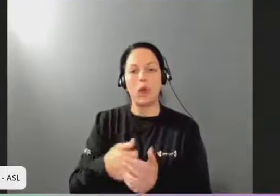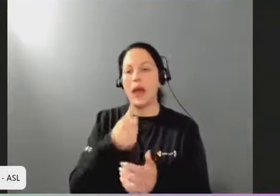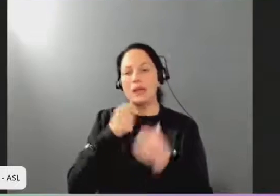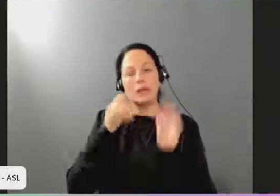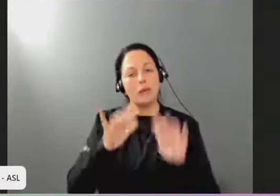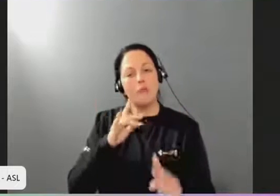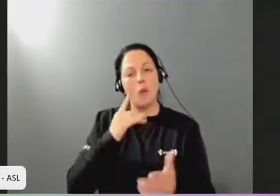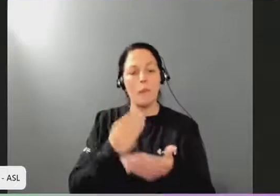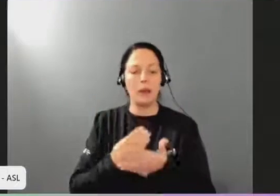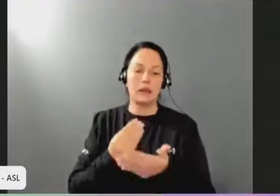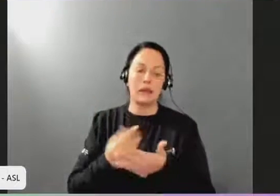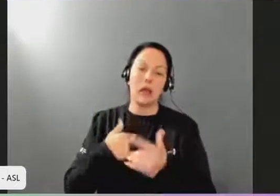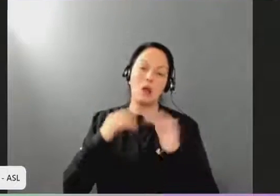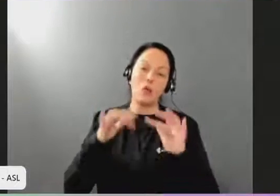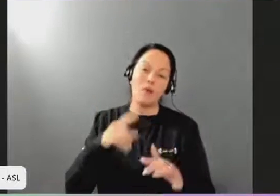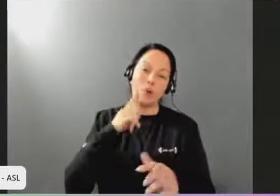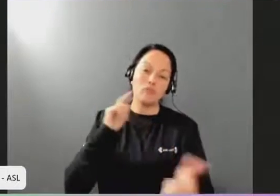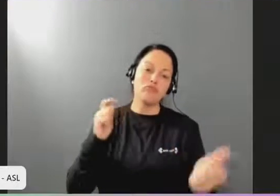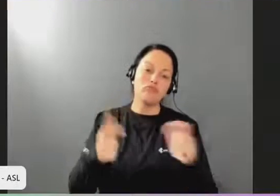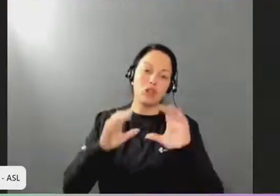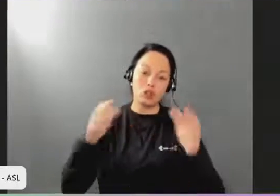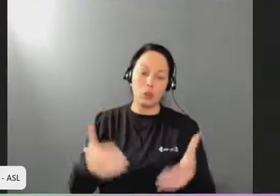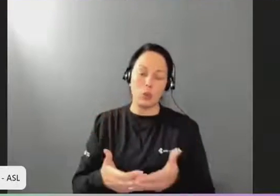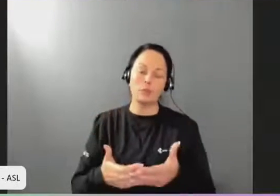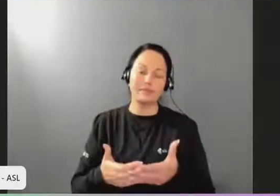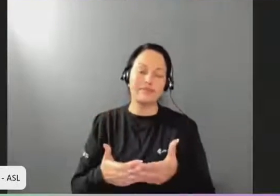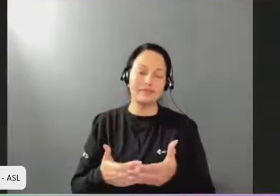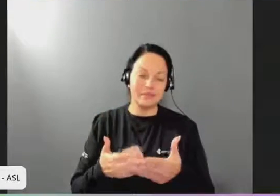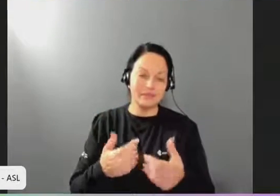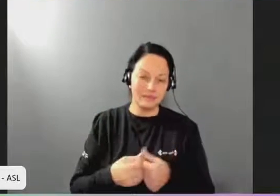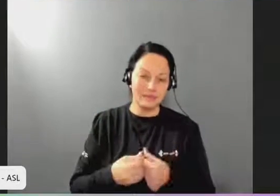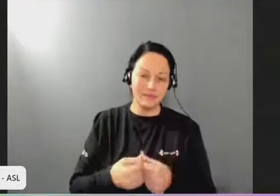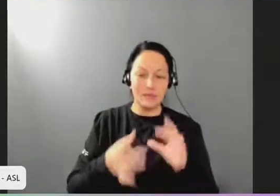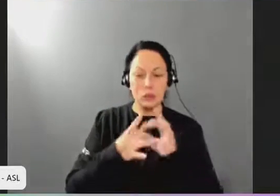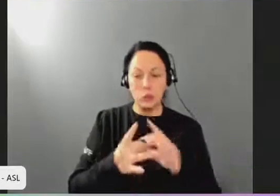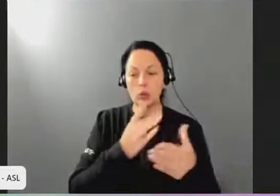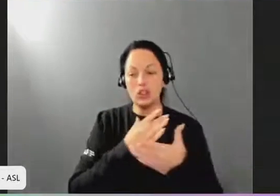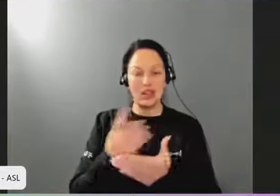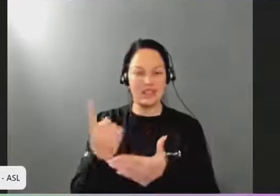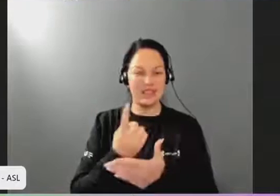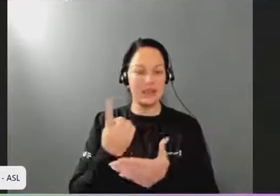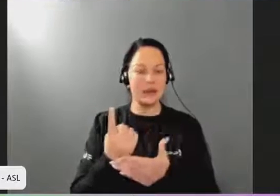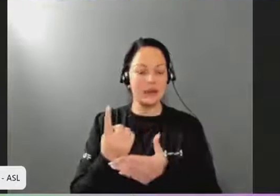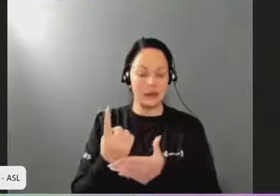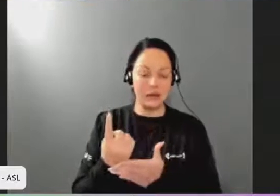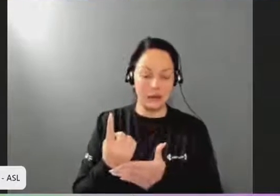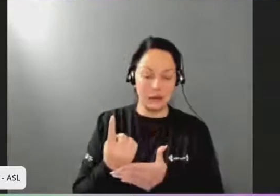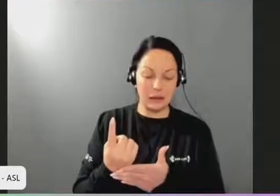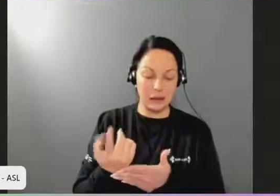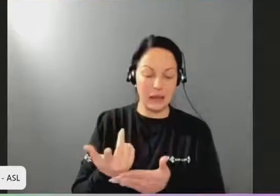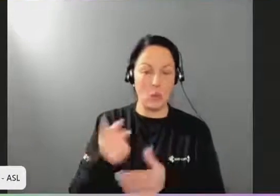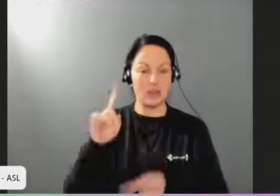afford, let me know, I will give it to you. I don't really care. I didn't write this for money. I wrote this for